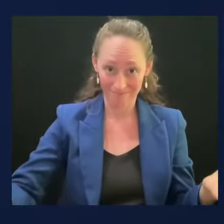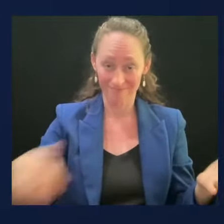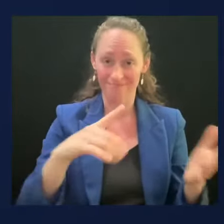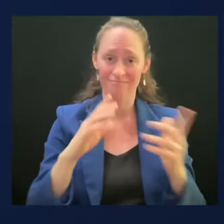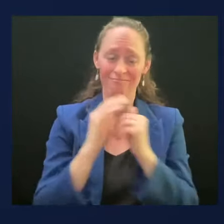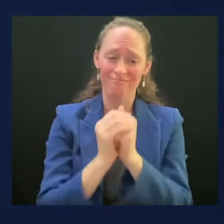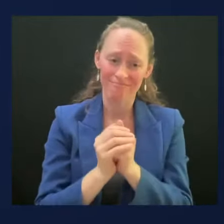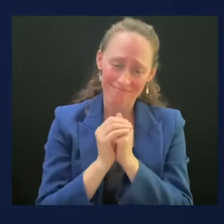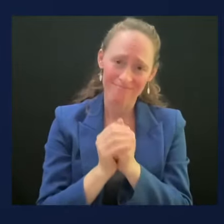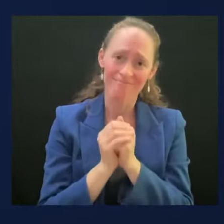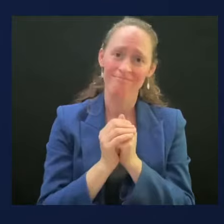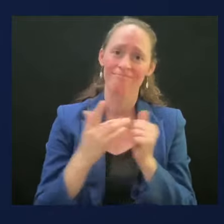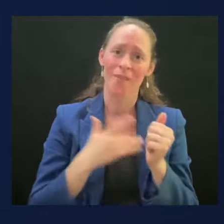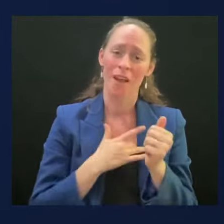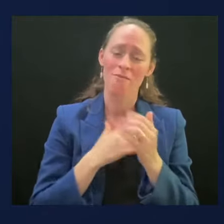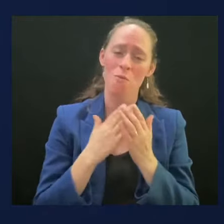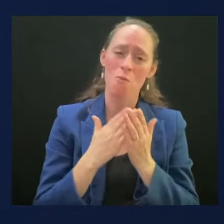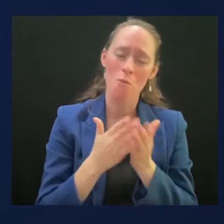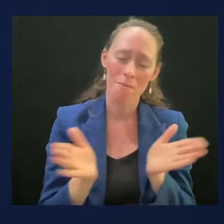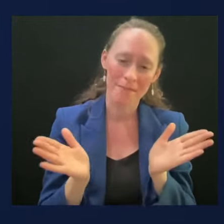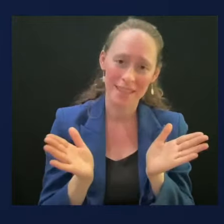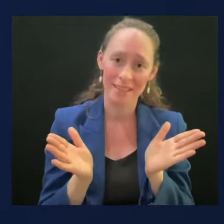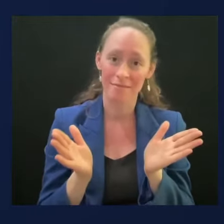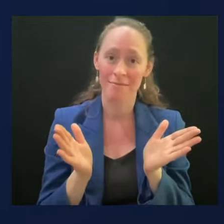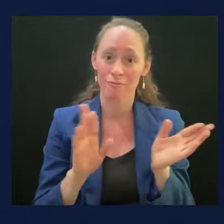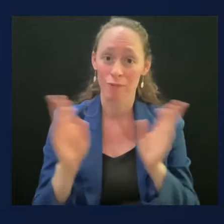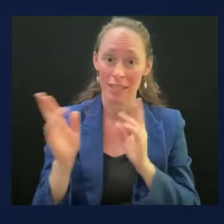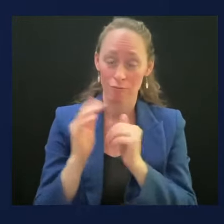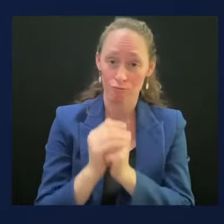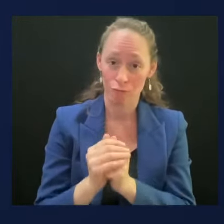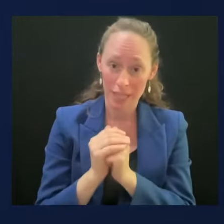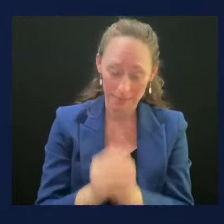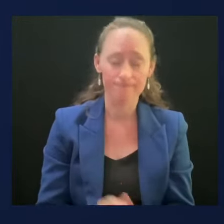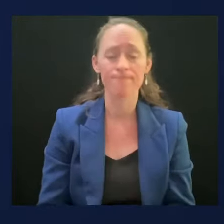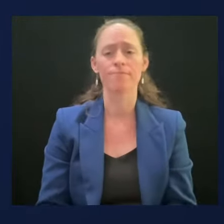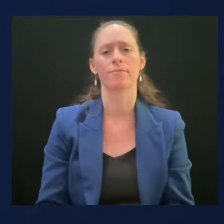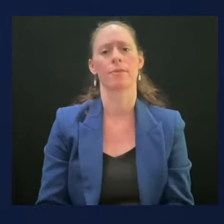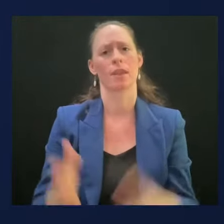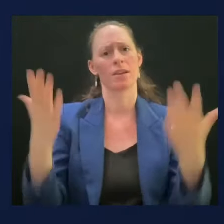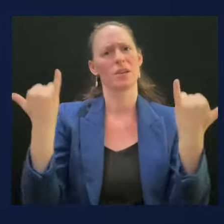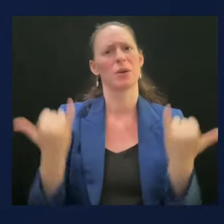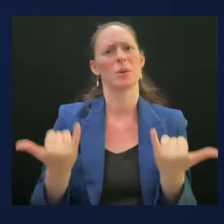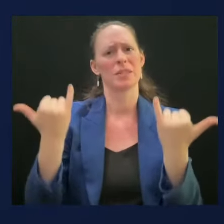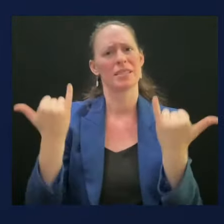On this Memorial Day, I lift my voice and thanks to the Almighty and amazing God,